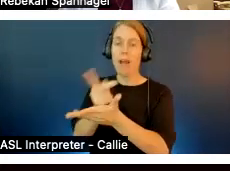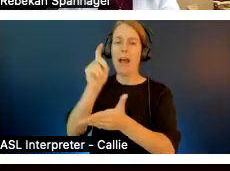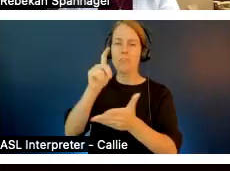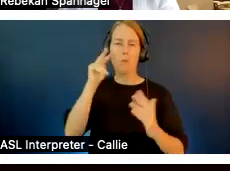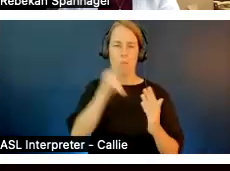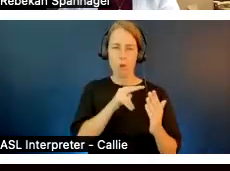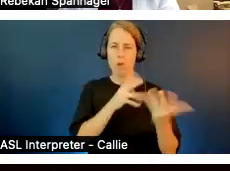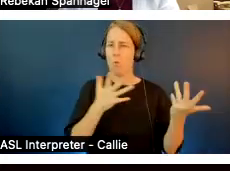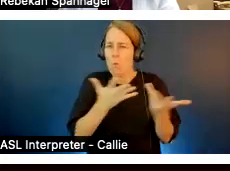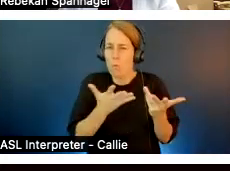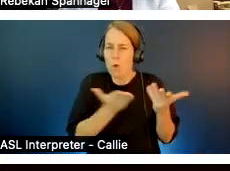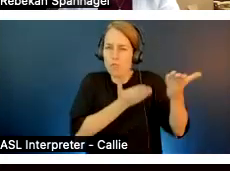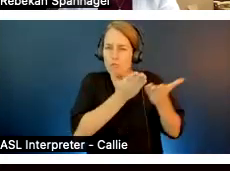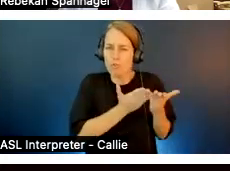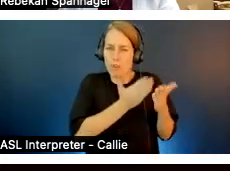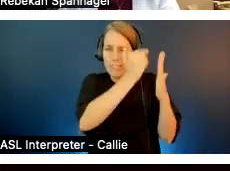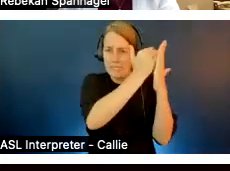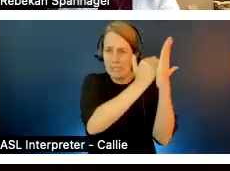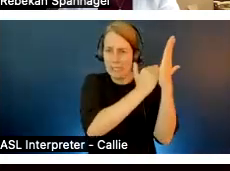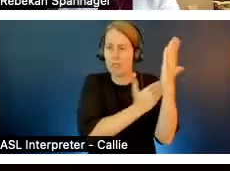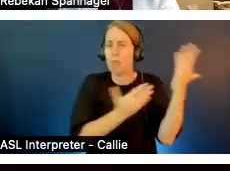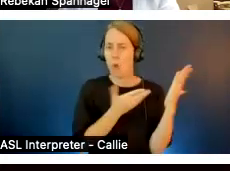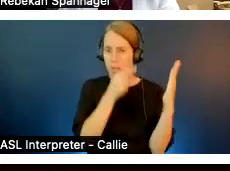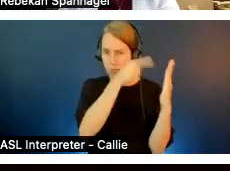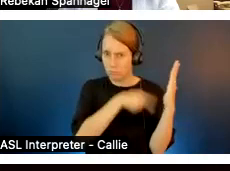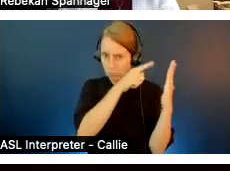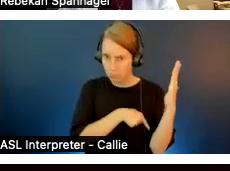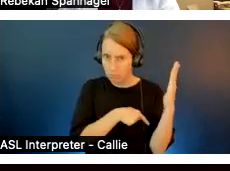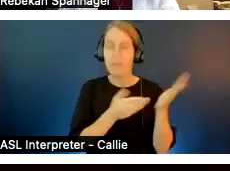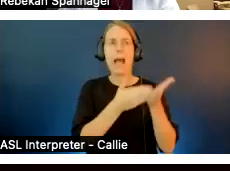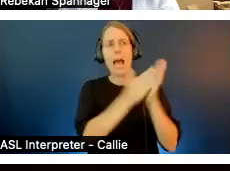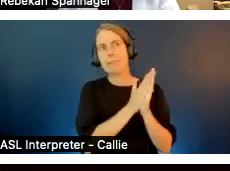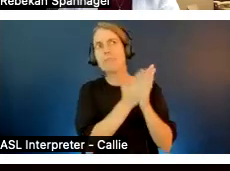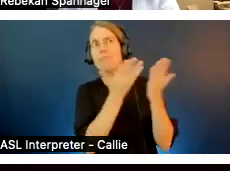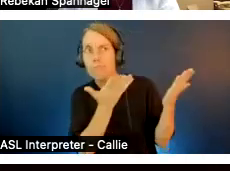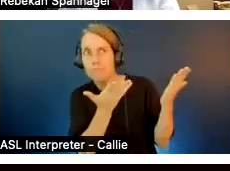what does my state plan have that i might need so next slide